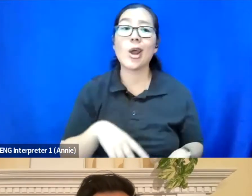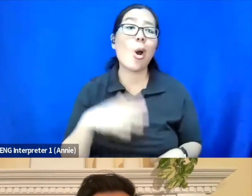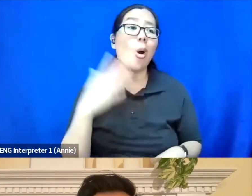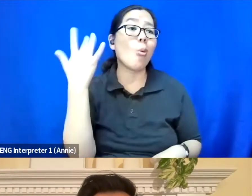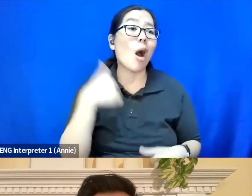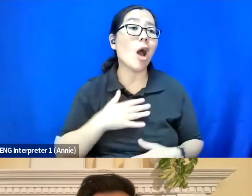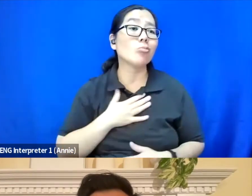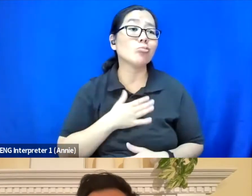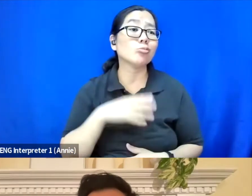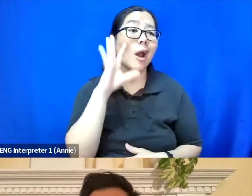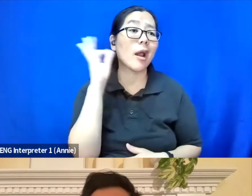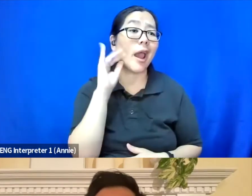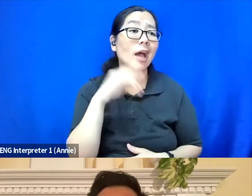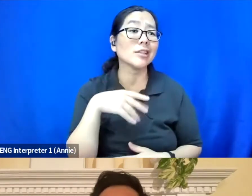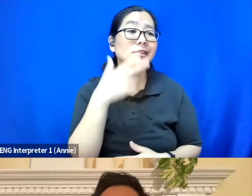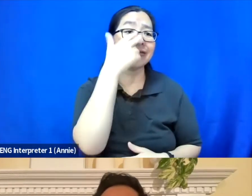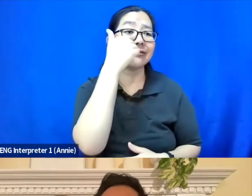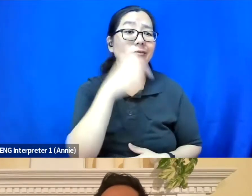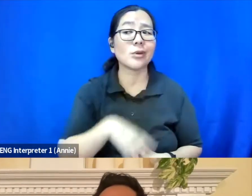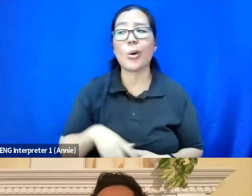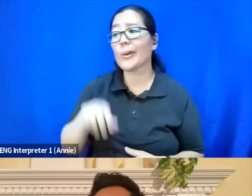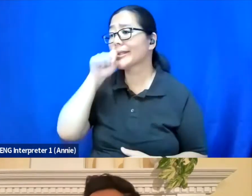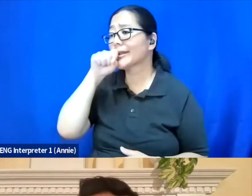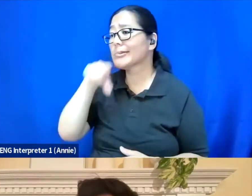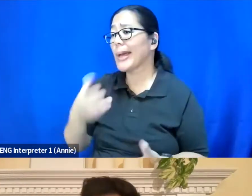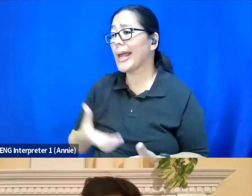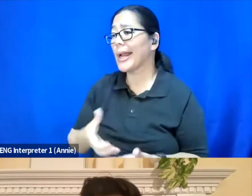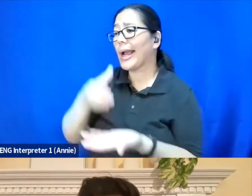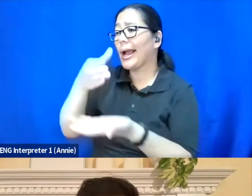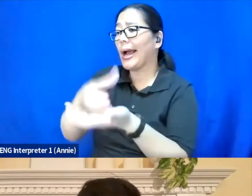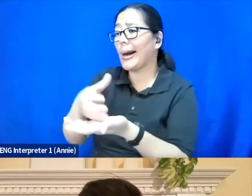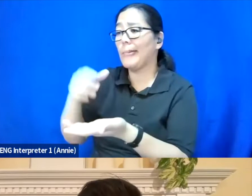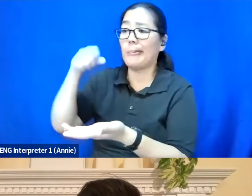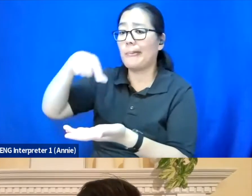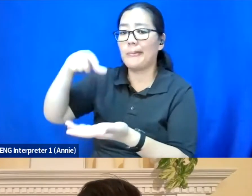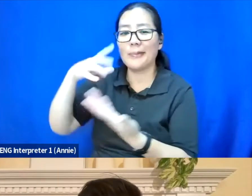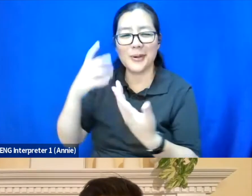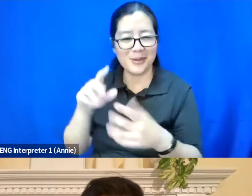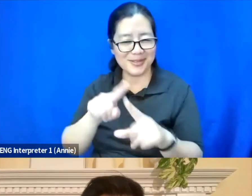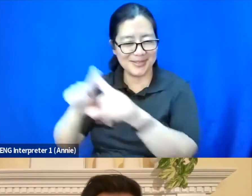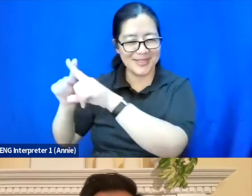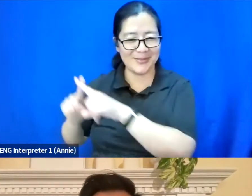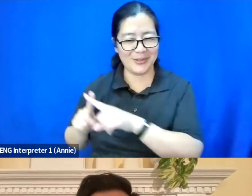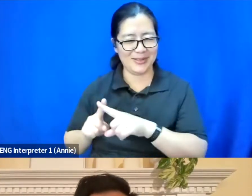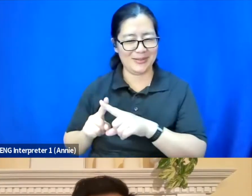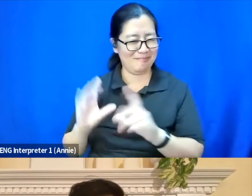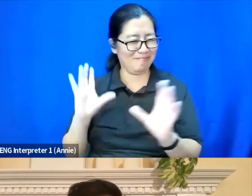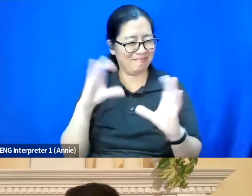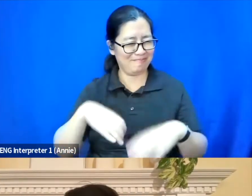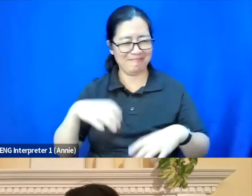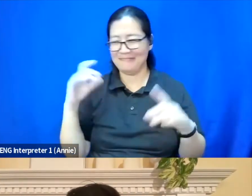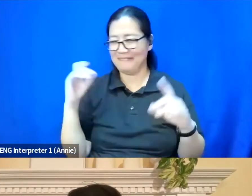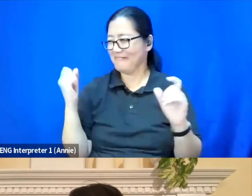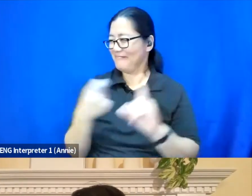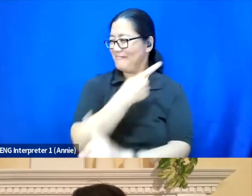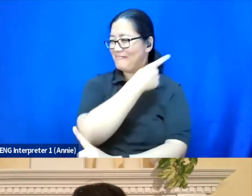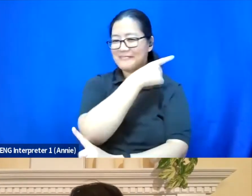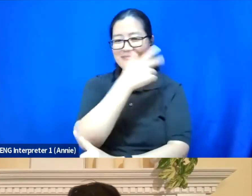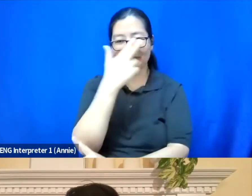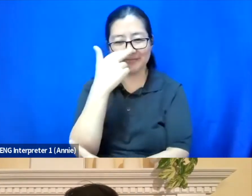like, a trauma narrative or, like, a disability narrative, and really exploding that idea of,